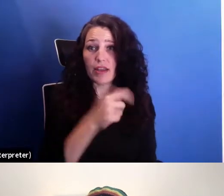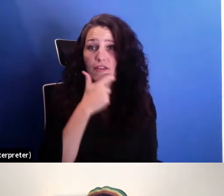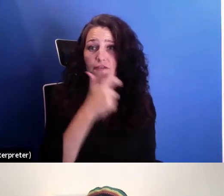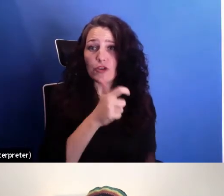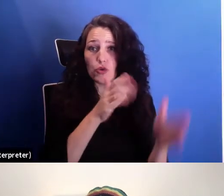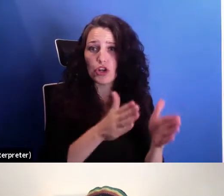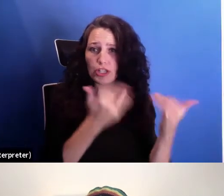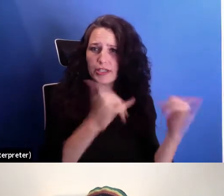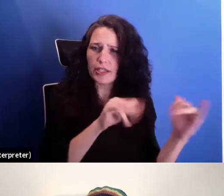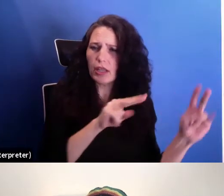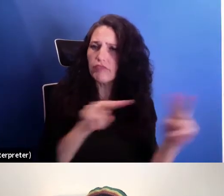kind of,